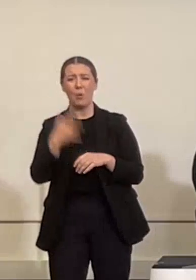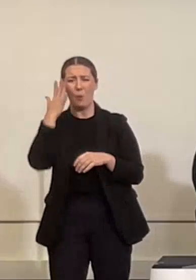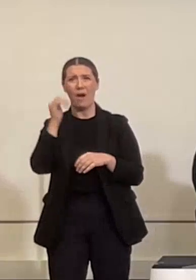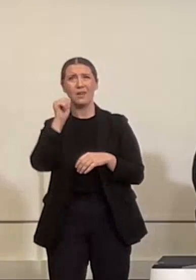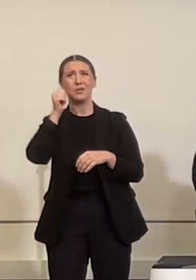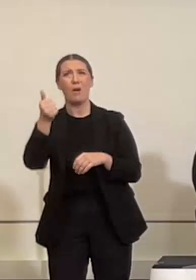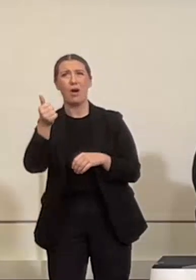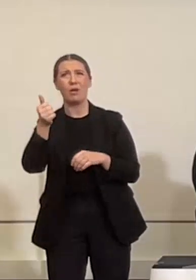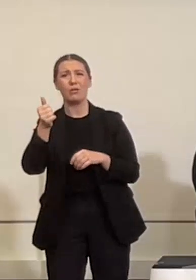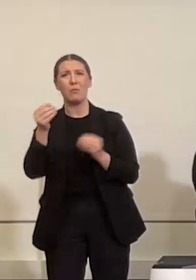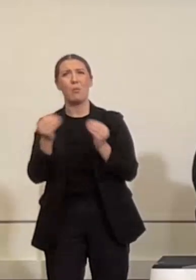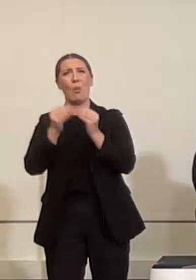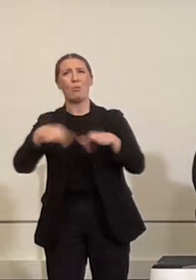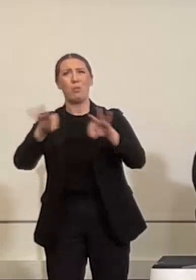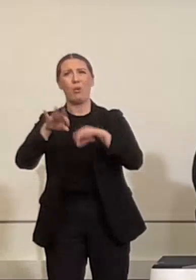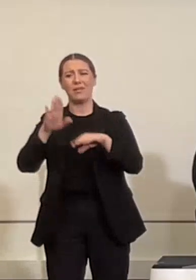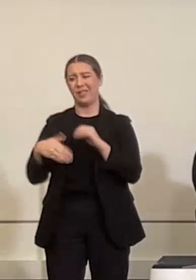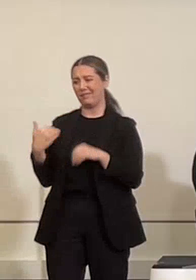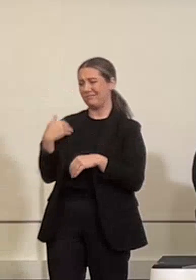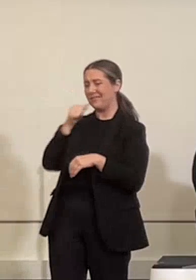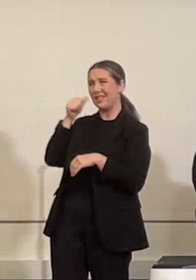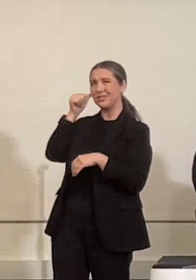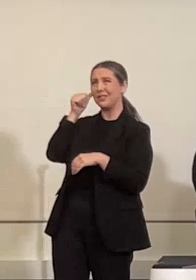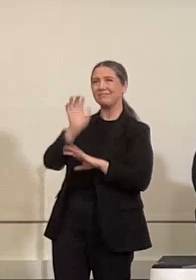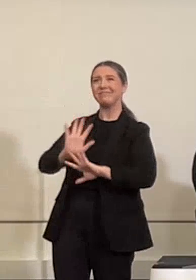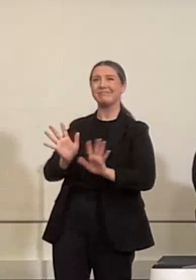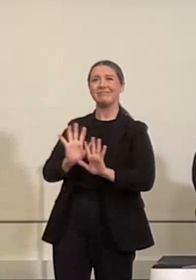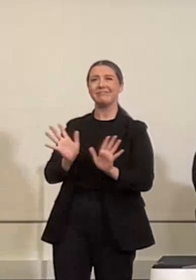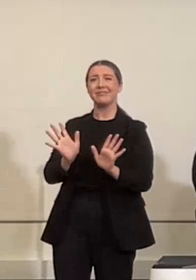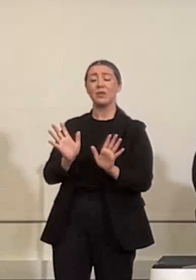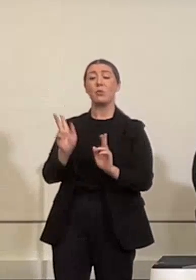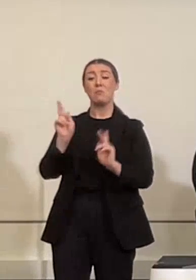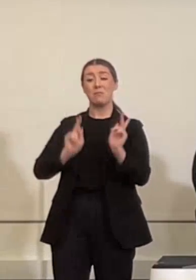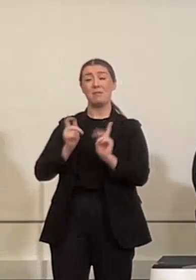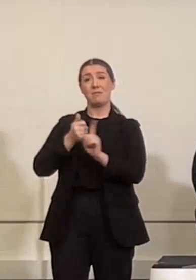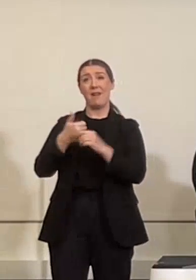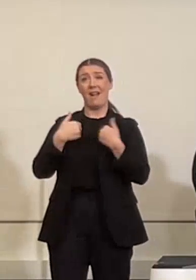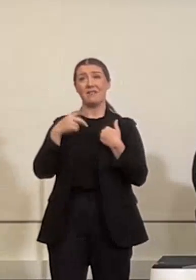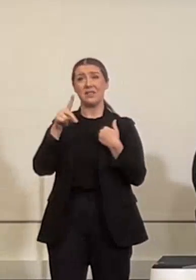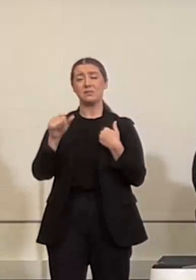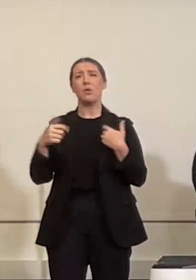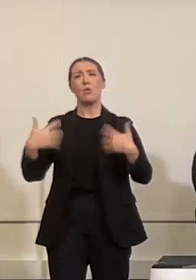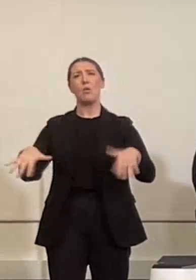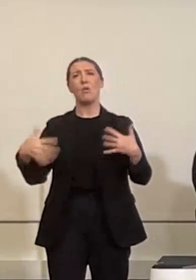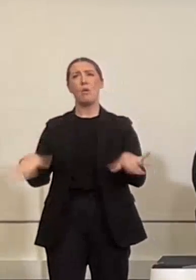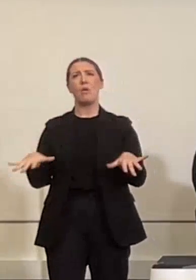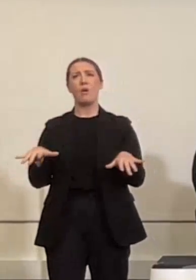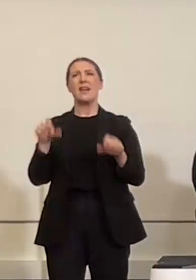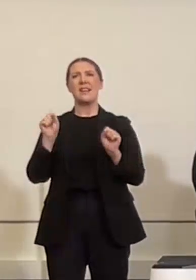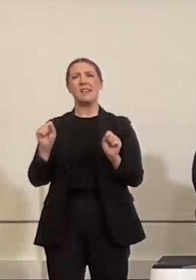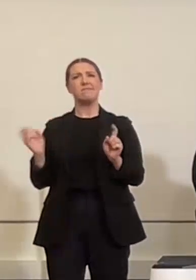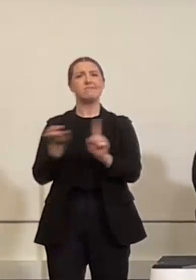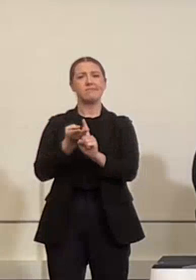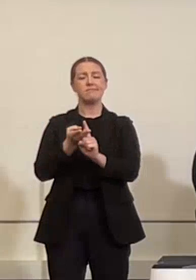And so I think people with disabilities have this great have this ability to help people understand something's changed.